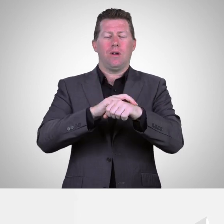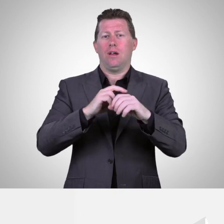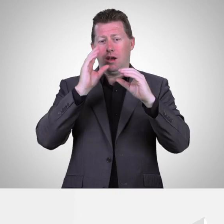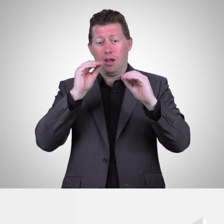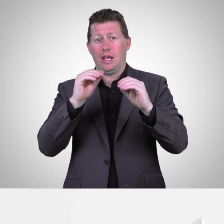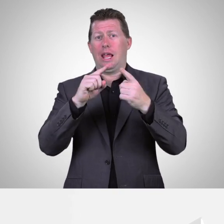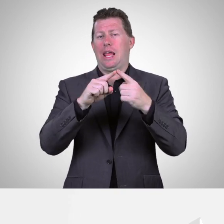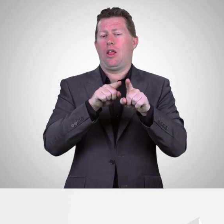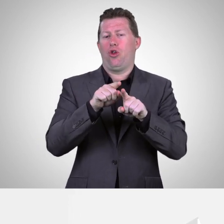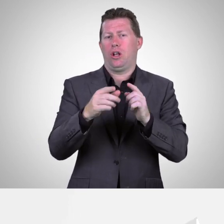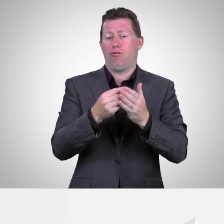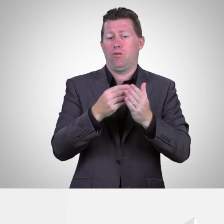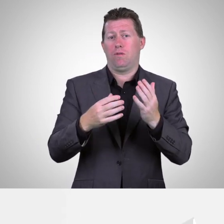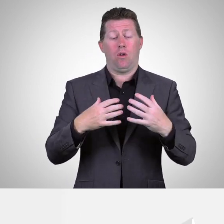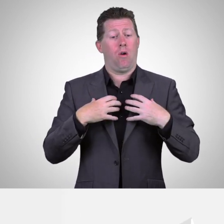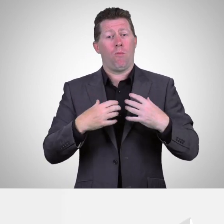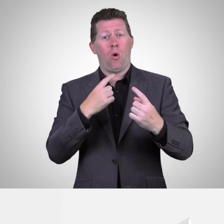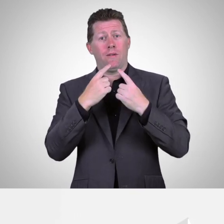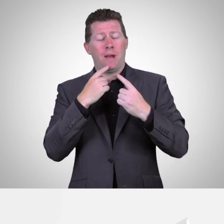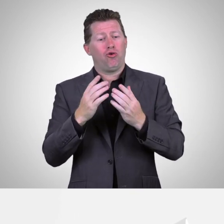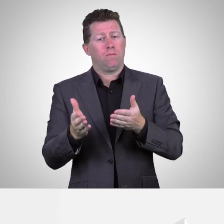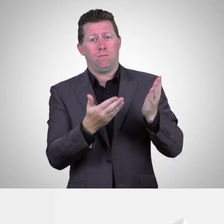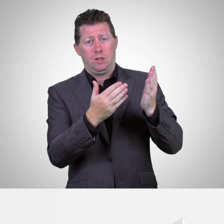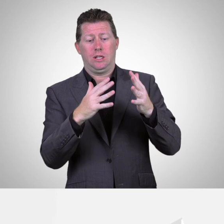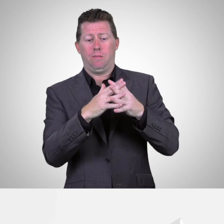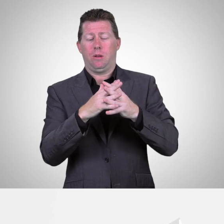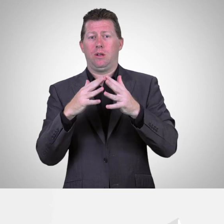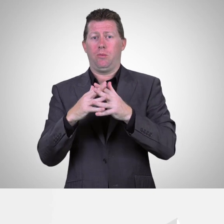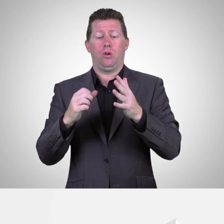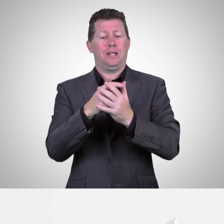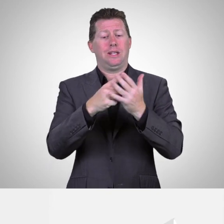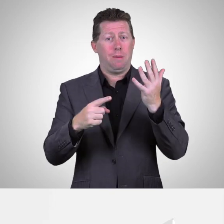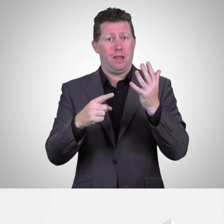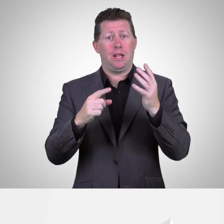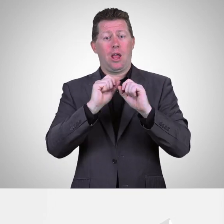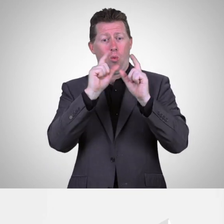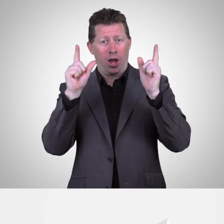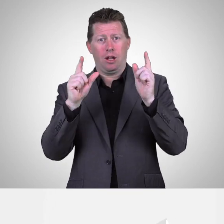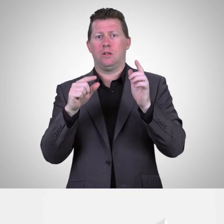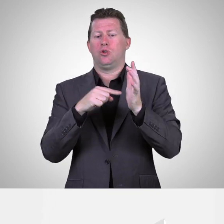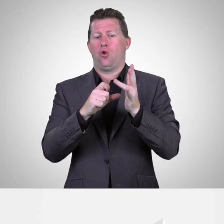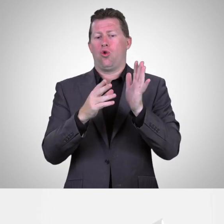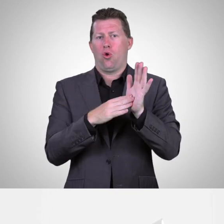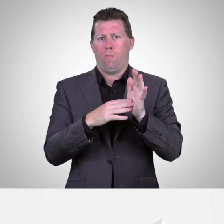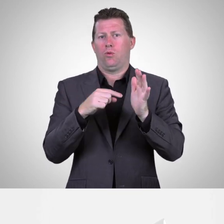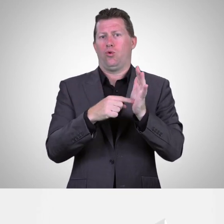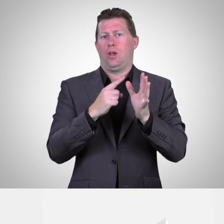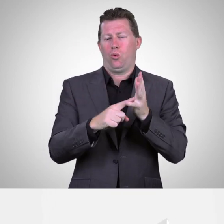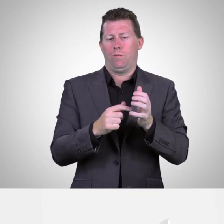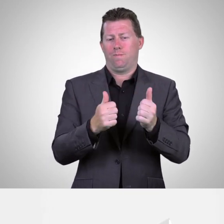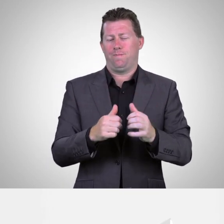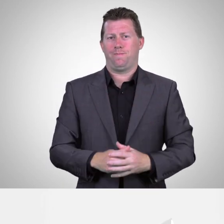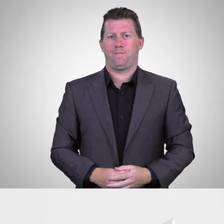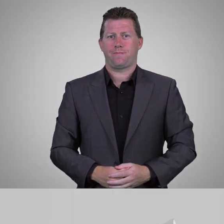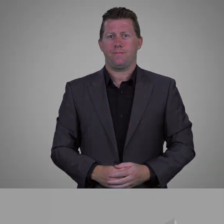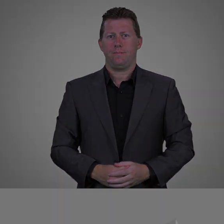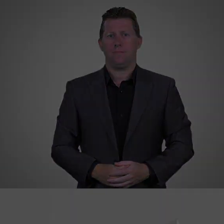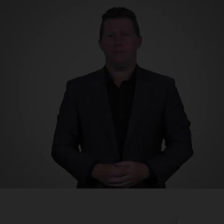e-learning resource. For more information visit: www.disabilityawareness.com.au